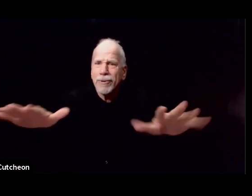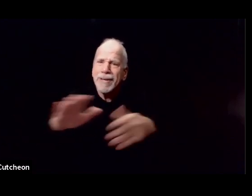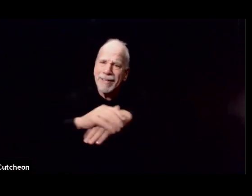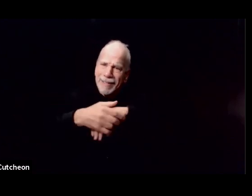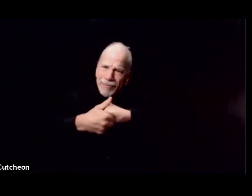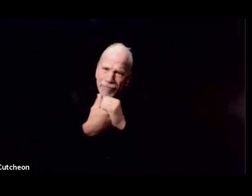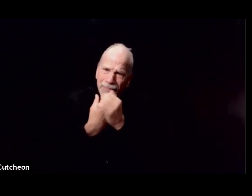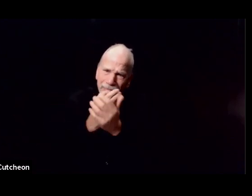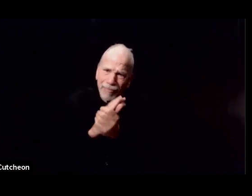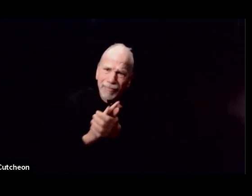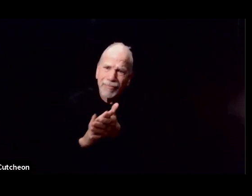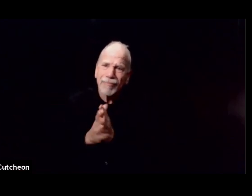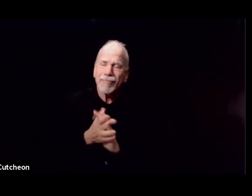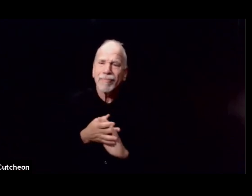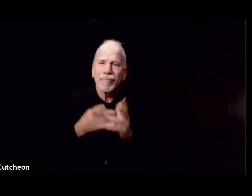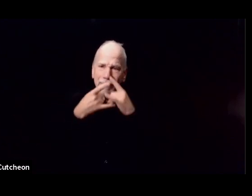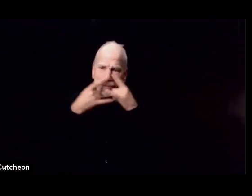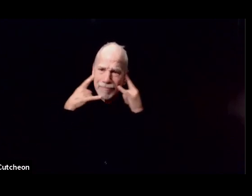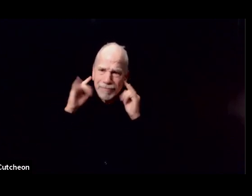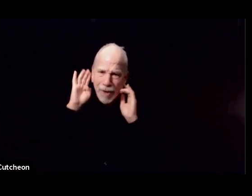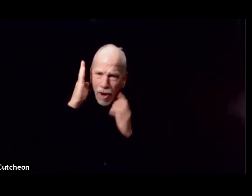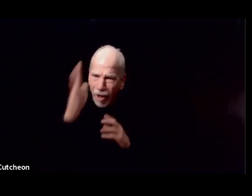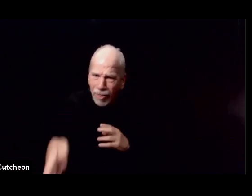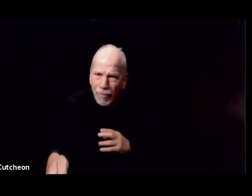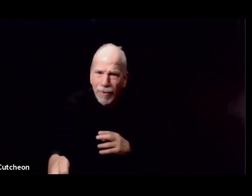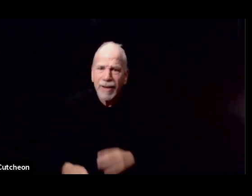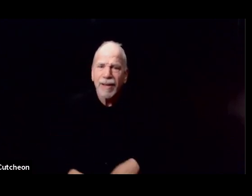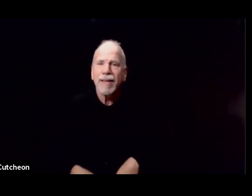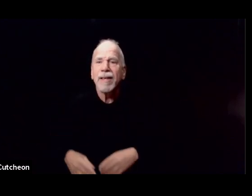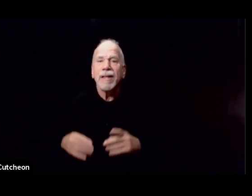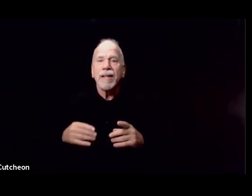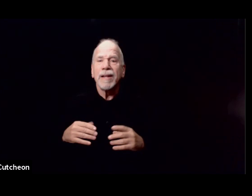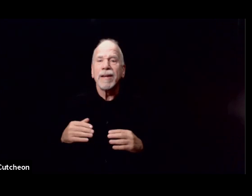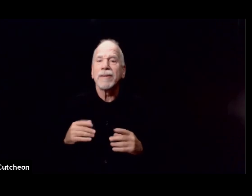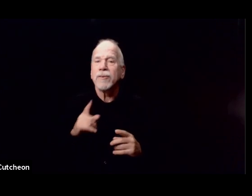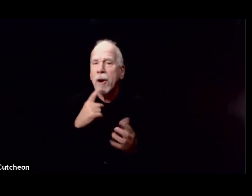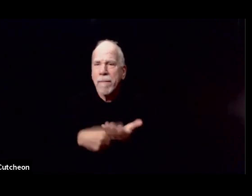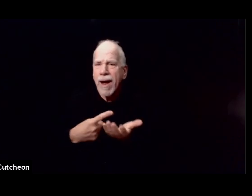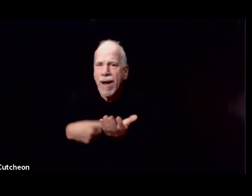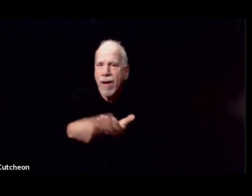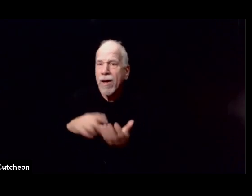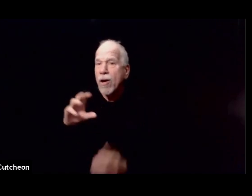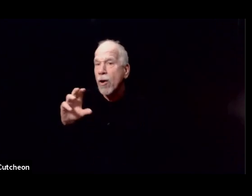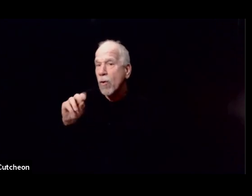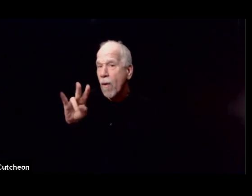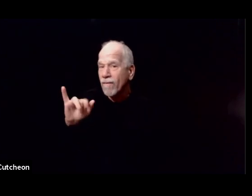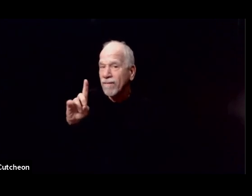issue that we frequently talk about in public health and that is tobacco use. As we've said